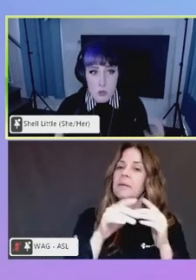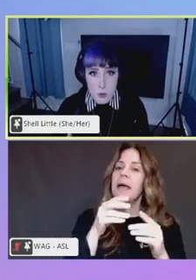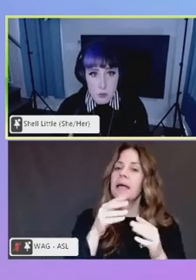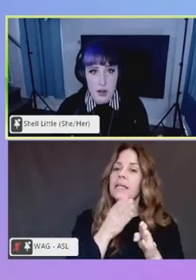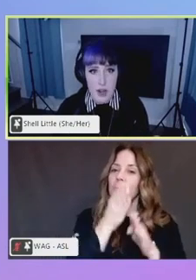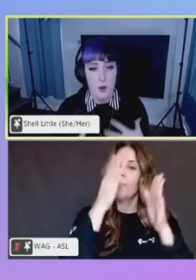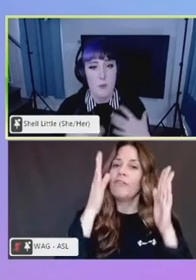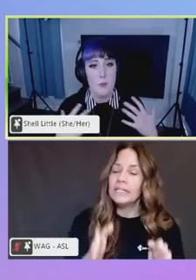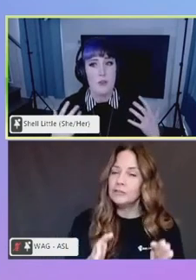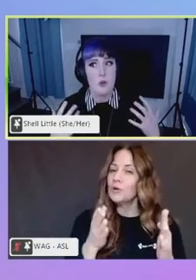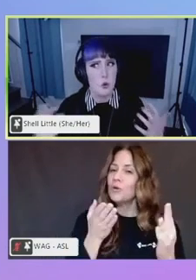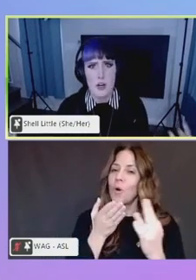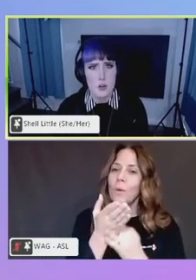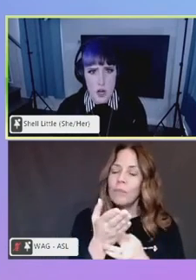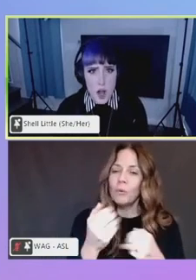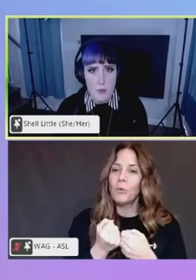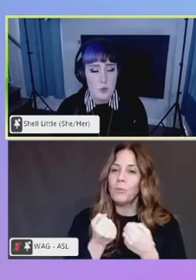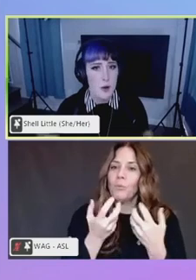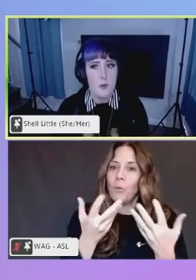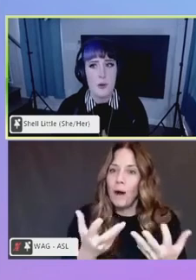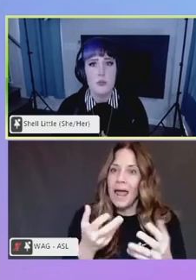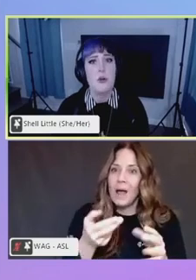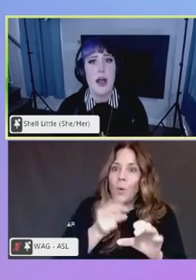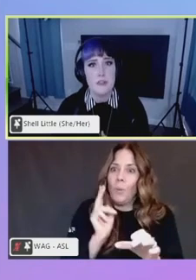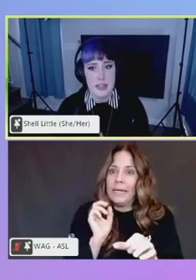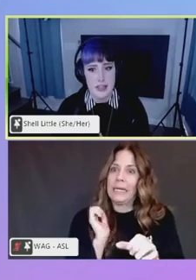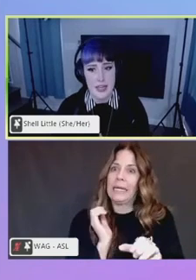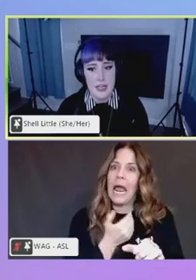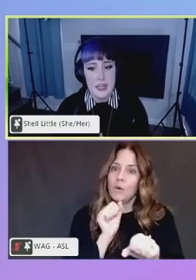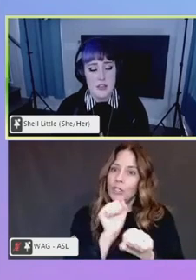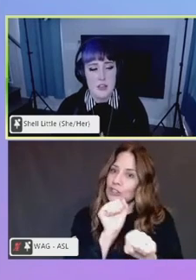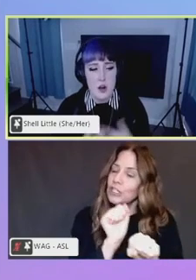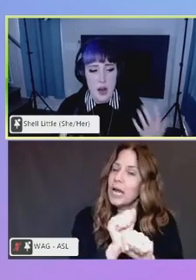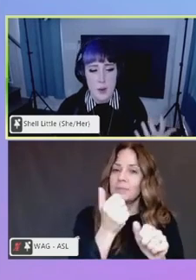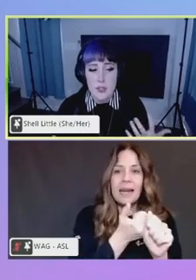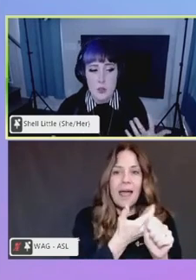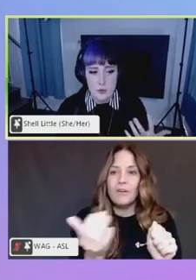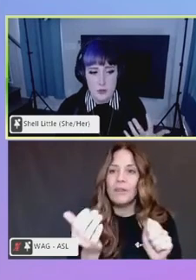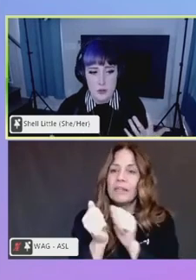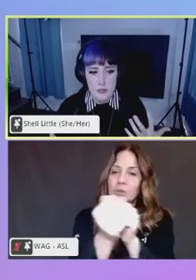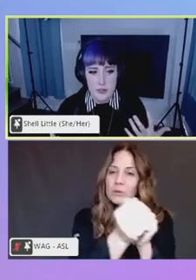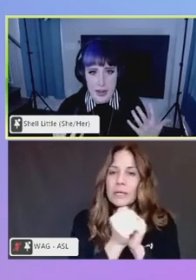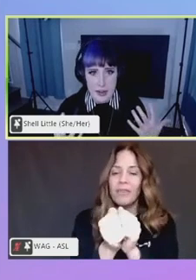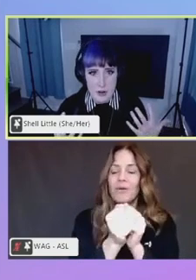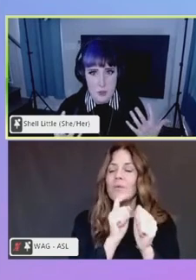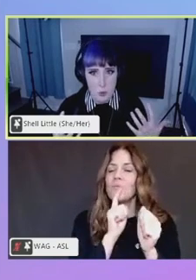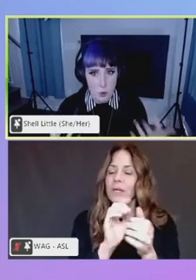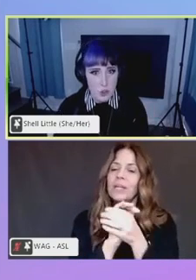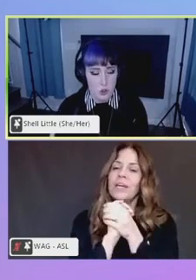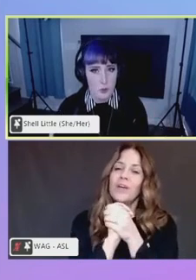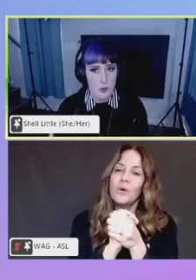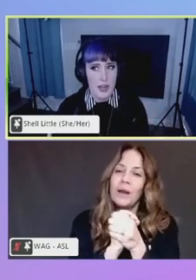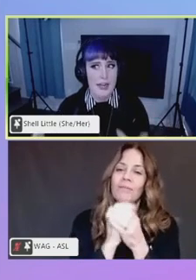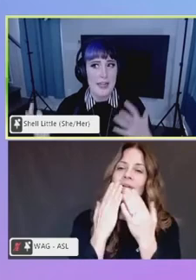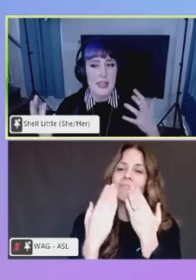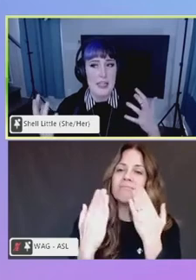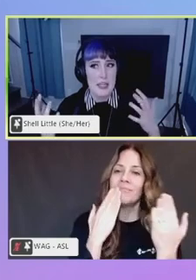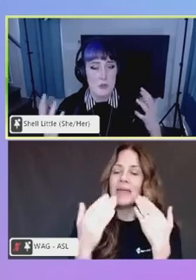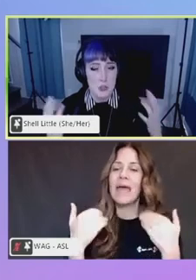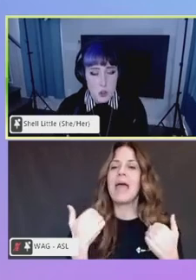I'm lucky to have been in an area in Seattle to have accessibility professionals to be there with me while we went to burnout, while we went through quitting our jobs